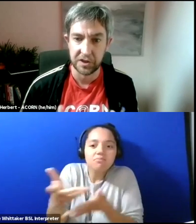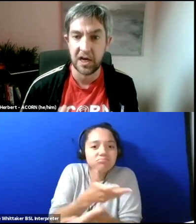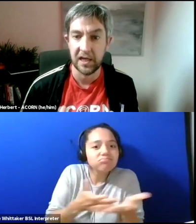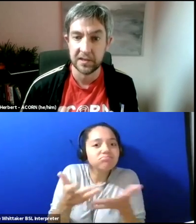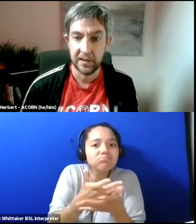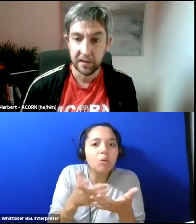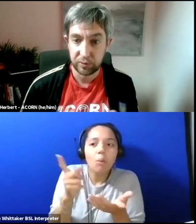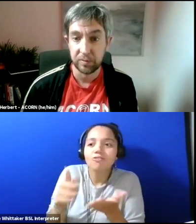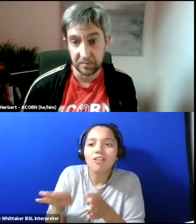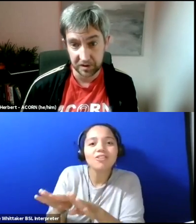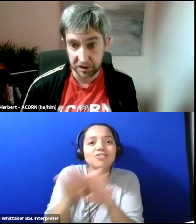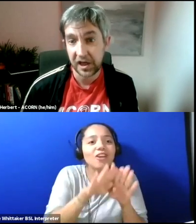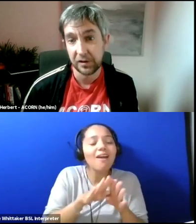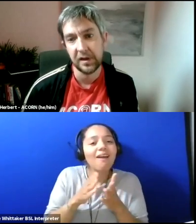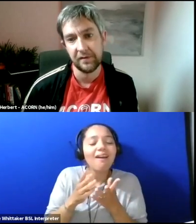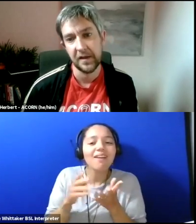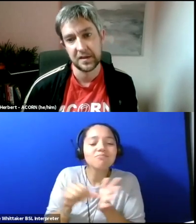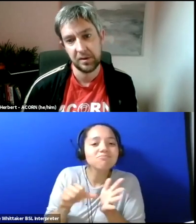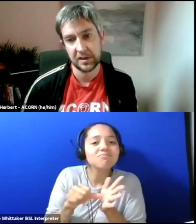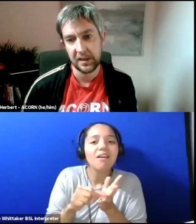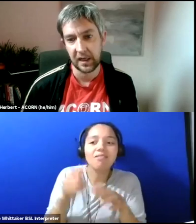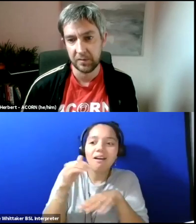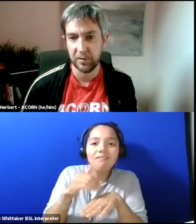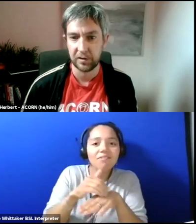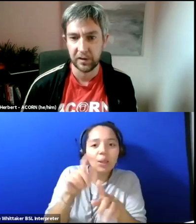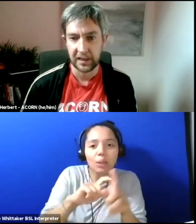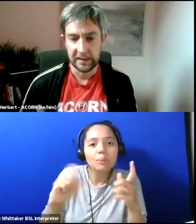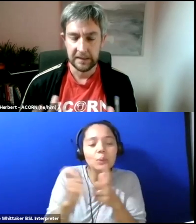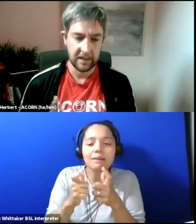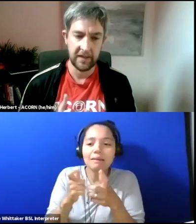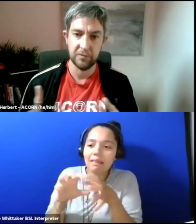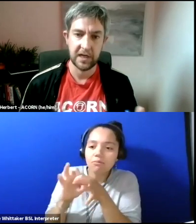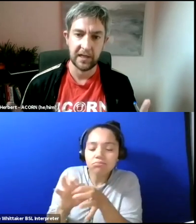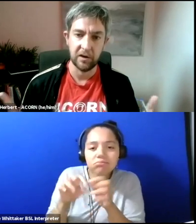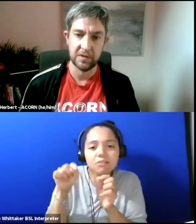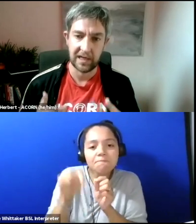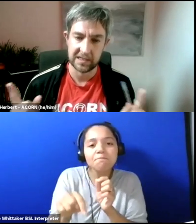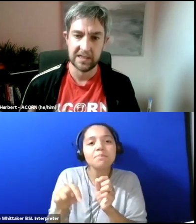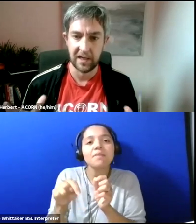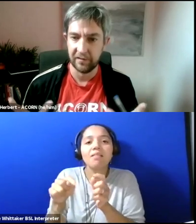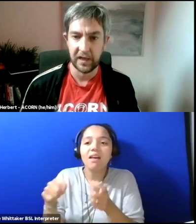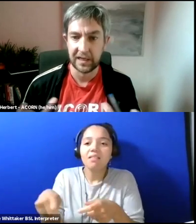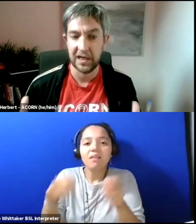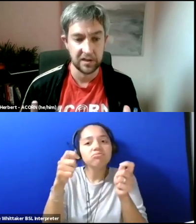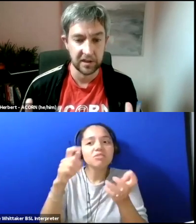actually what are the shared problems that genuinely affect this community? You can get them to work on that. And then we'll take that up to city level.